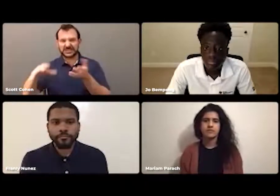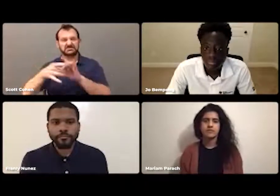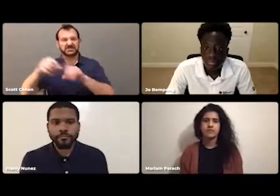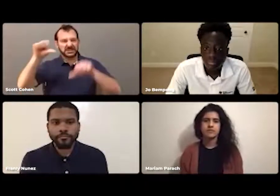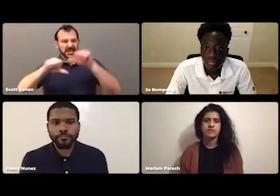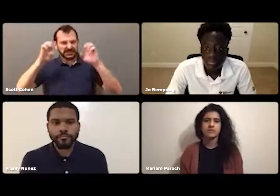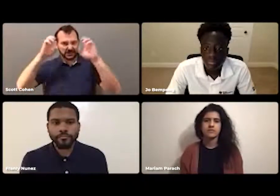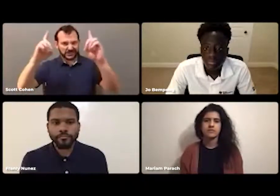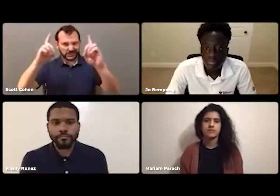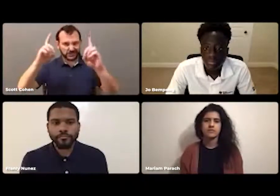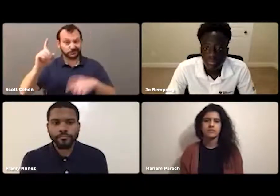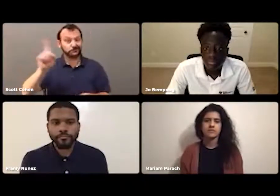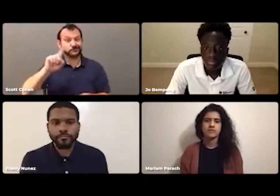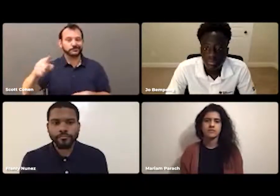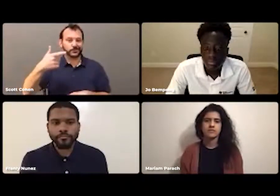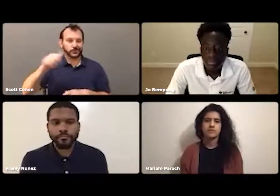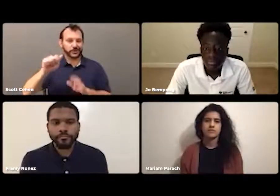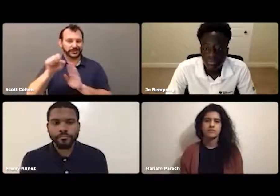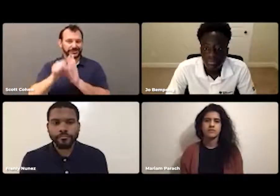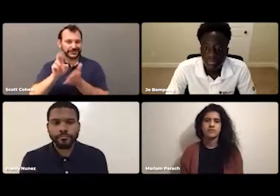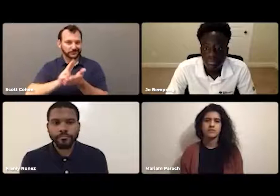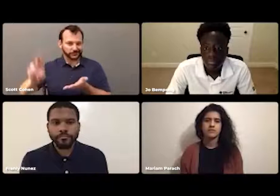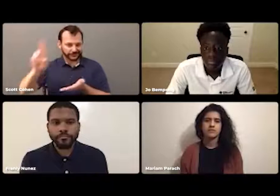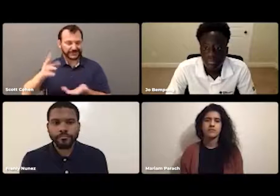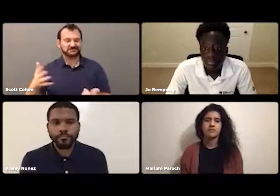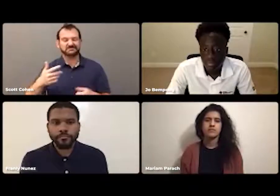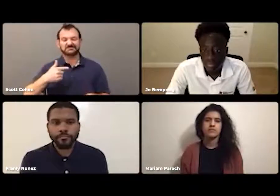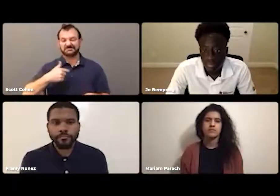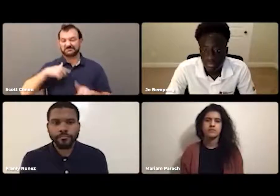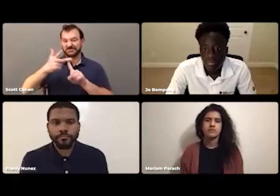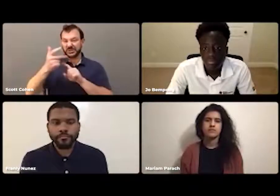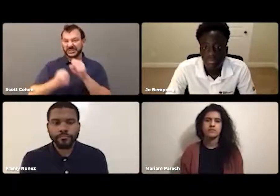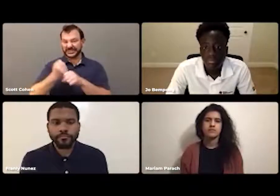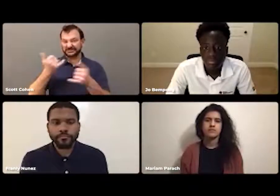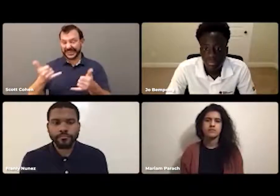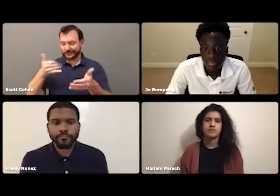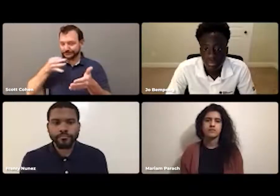I'm a doctoral student at Georgia University.